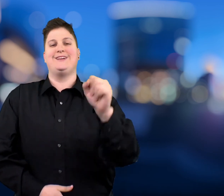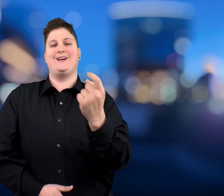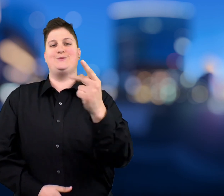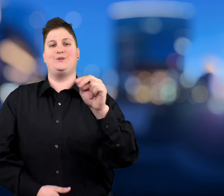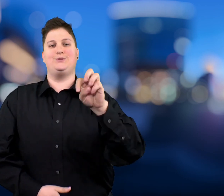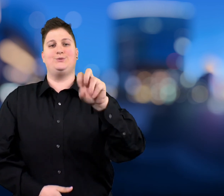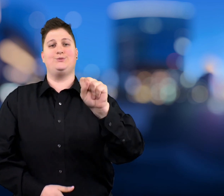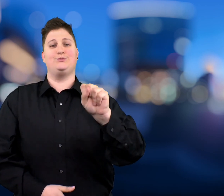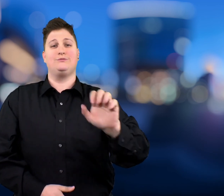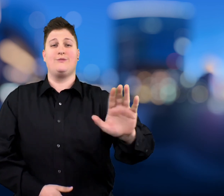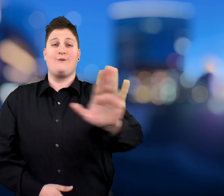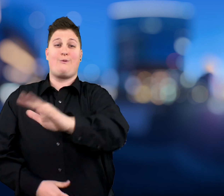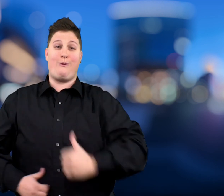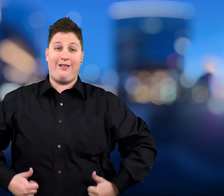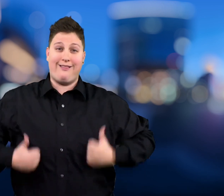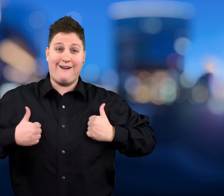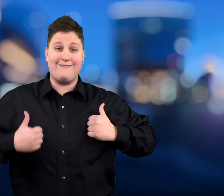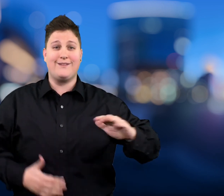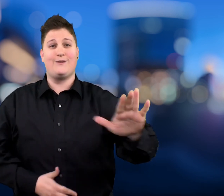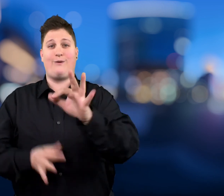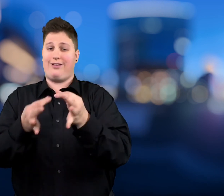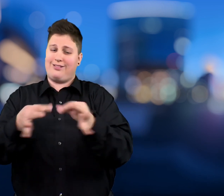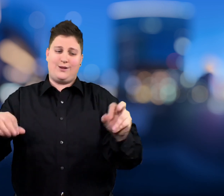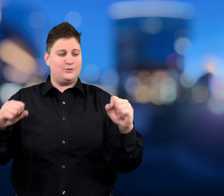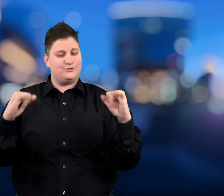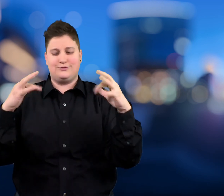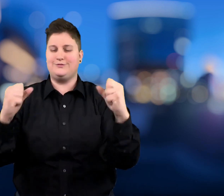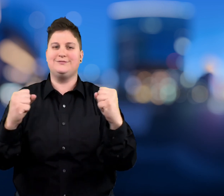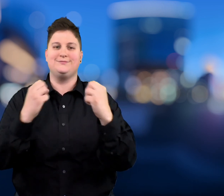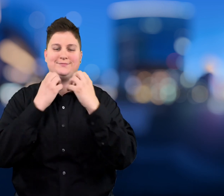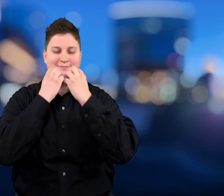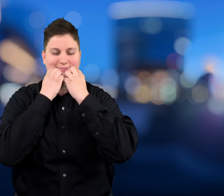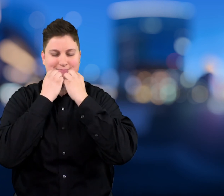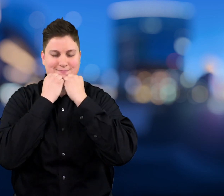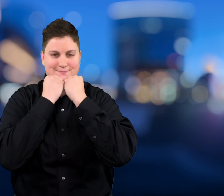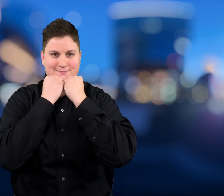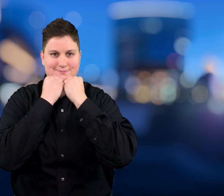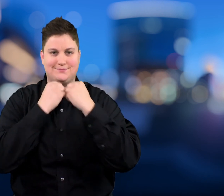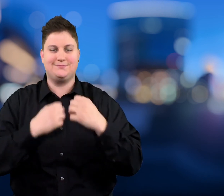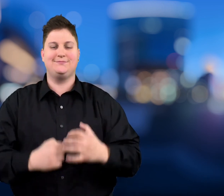Sign1News. Your life. Your language.